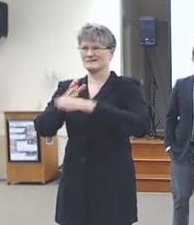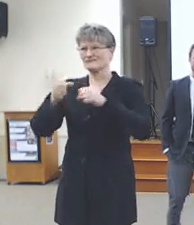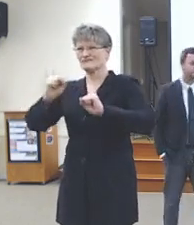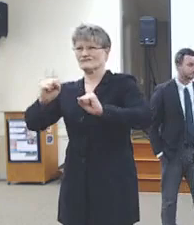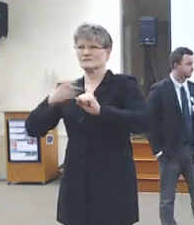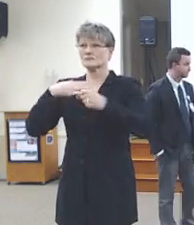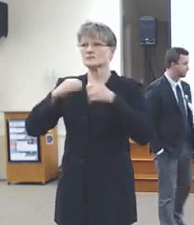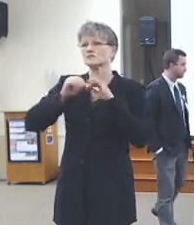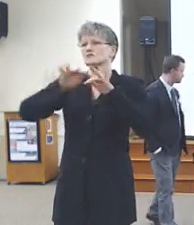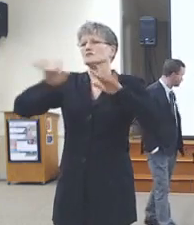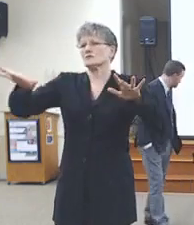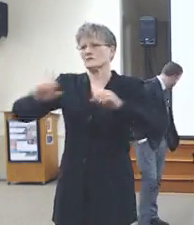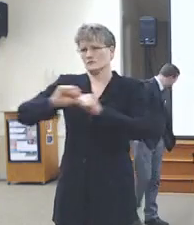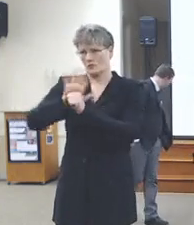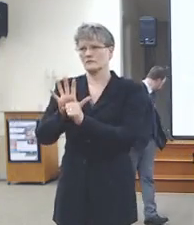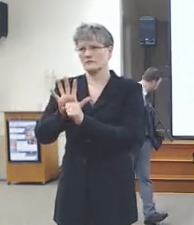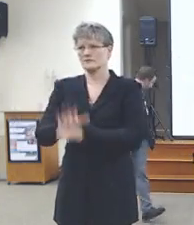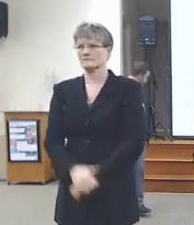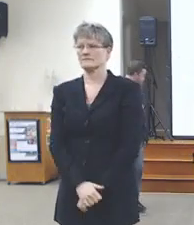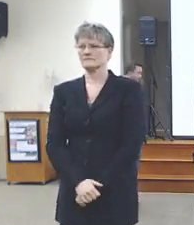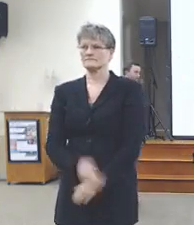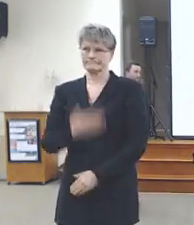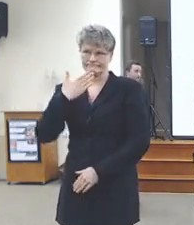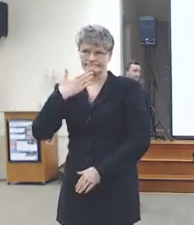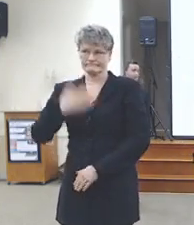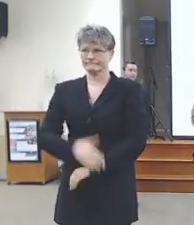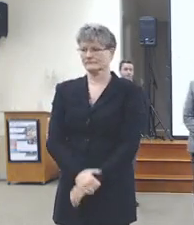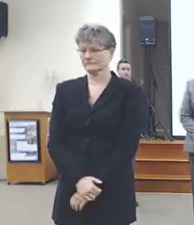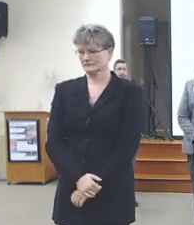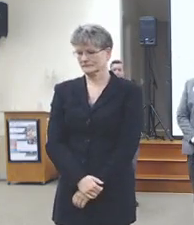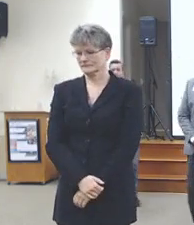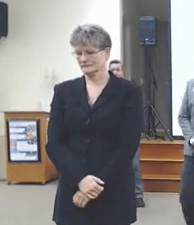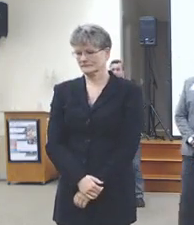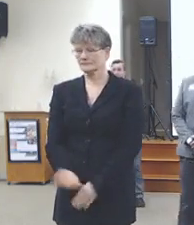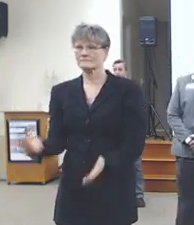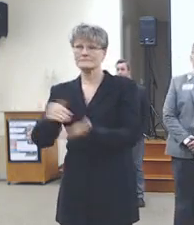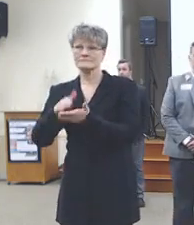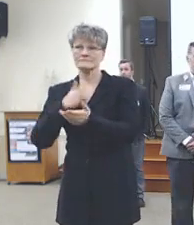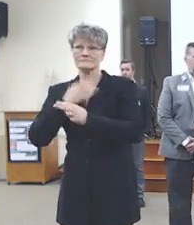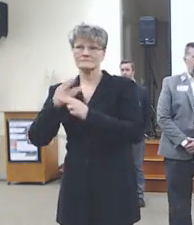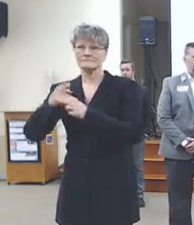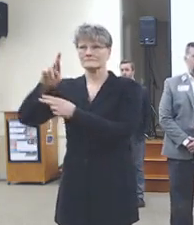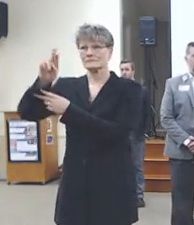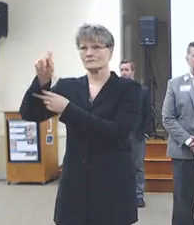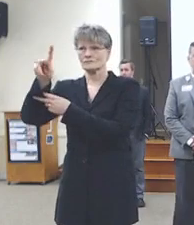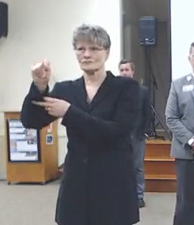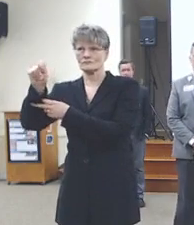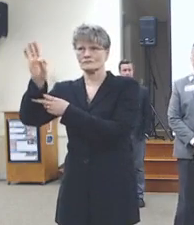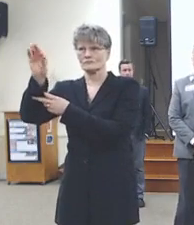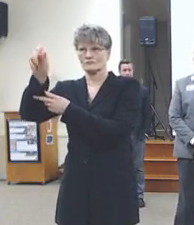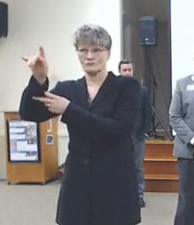Robert Folden, Chief Operating Officer for Mercy Medical Center.